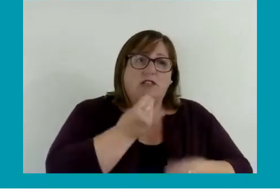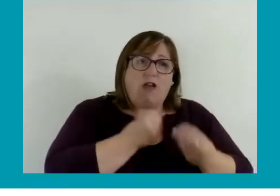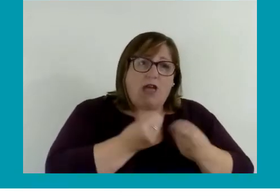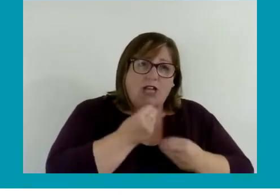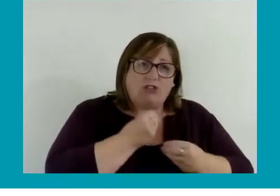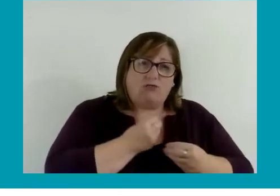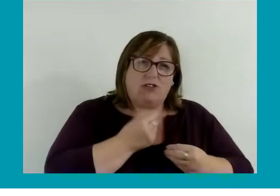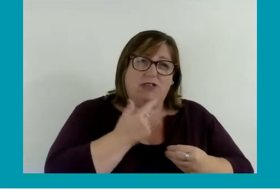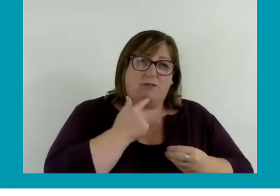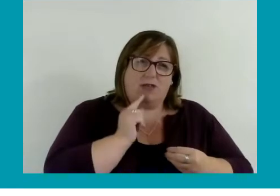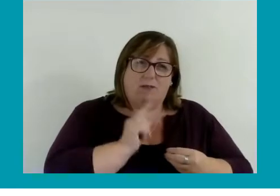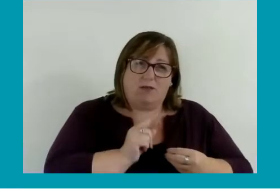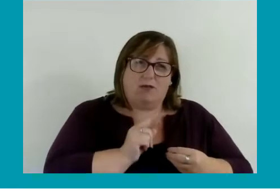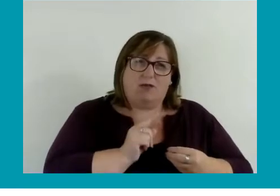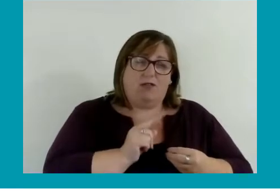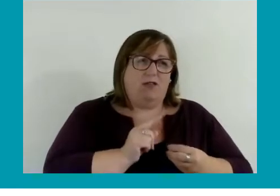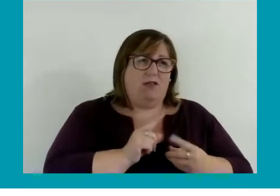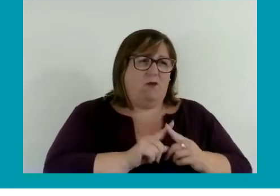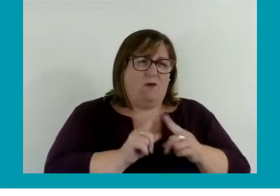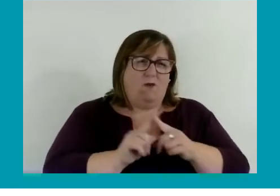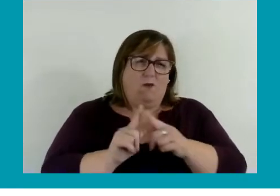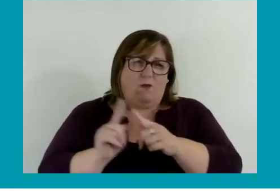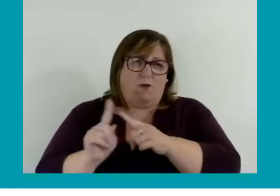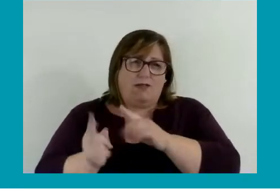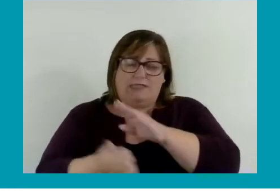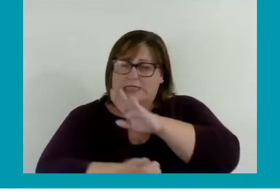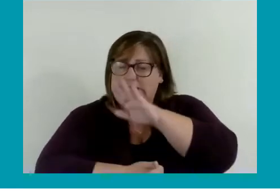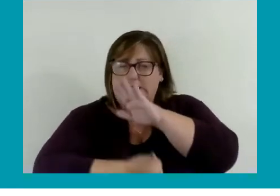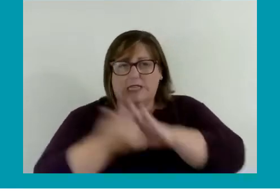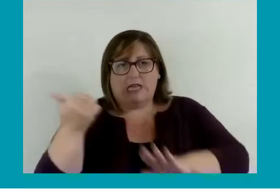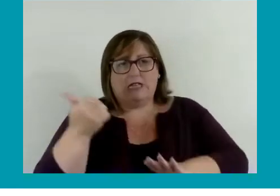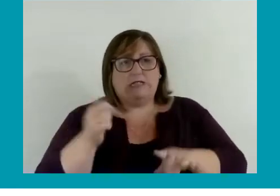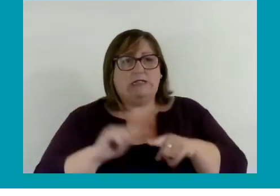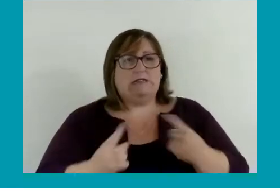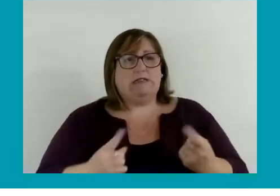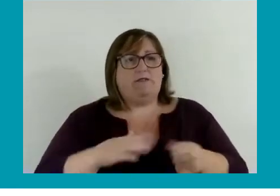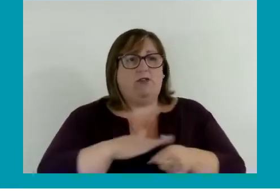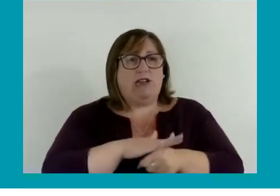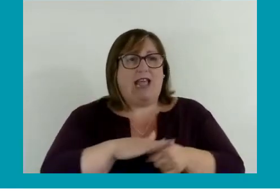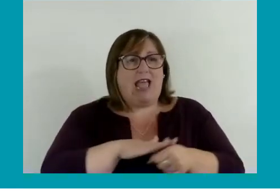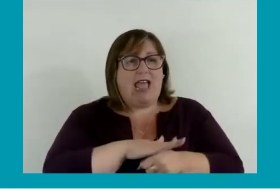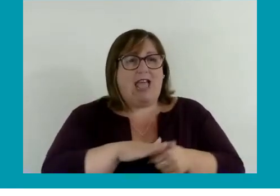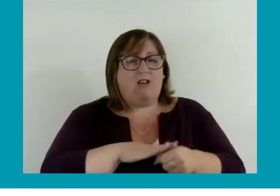people and skilled people in different areas and in terms of what's difficult to recruit